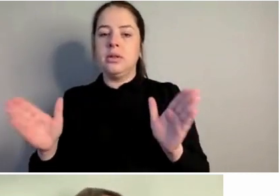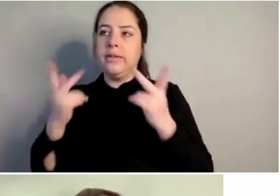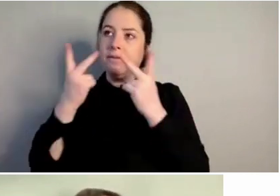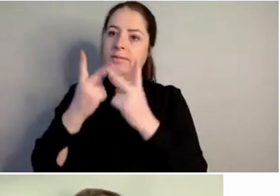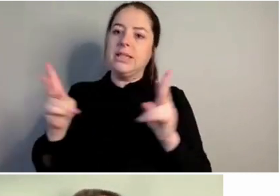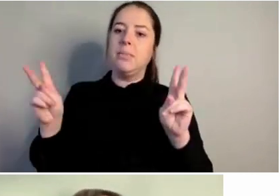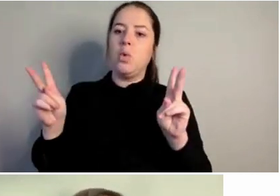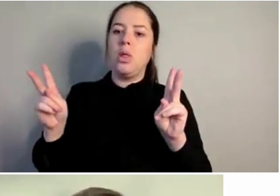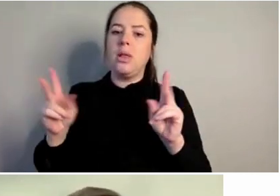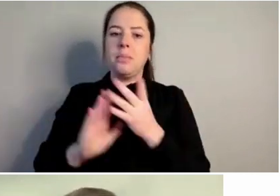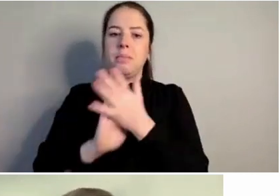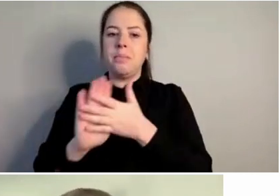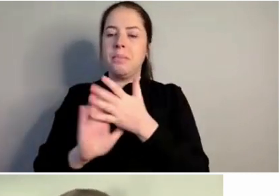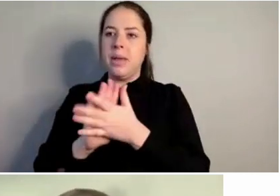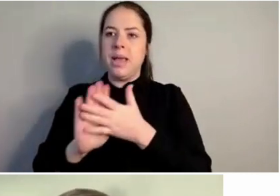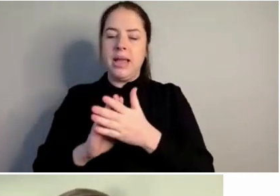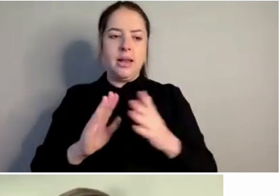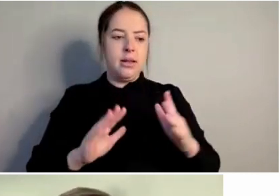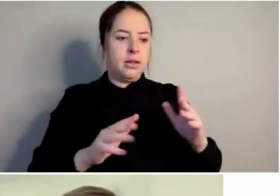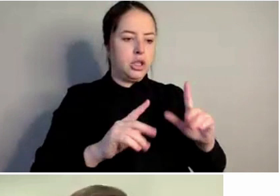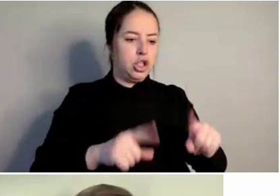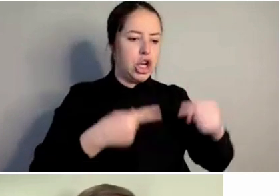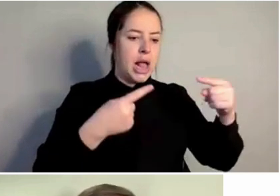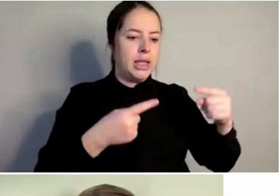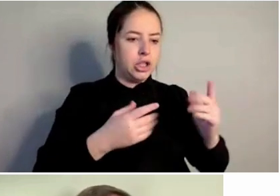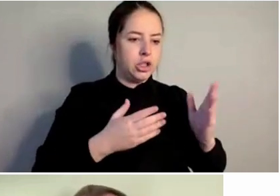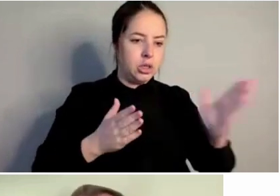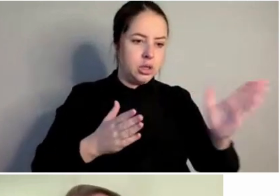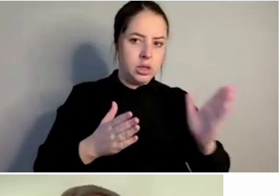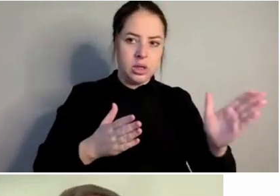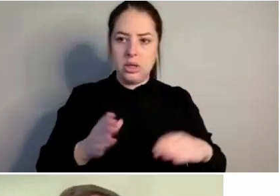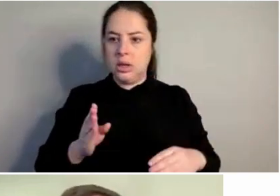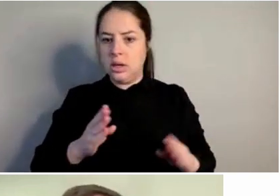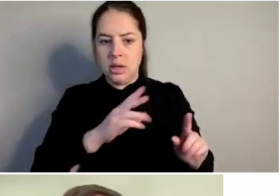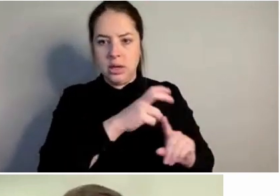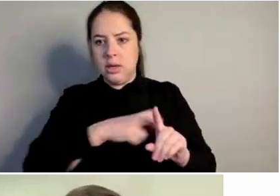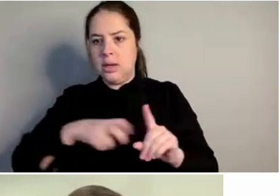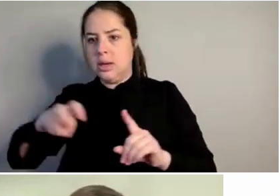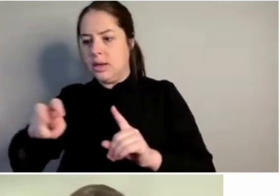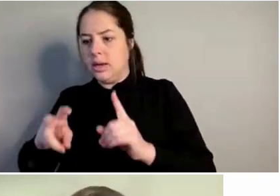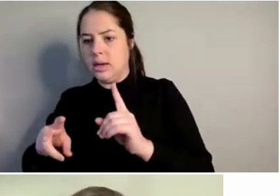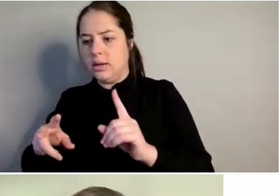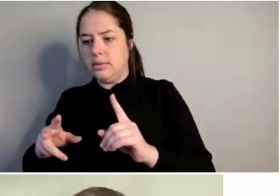And so carrying over those challenges that we're kind of used to in one space into another is the key opportunity for us.